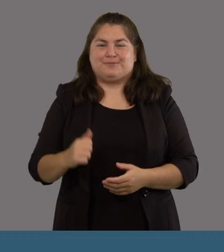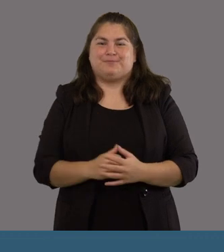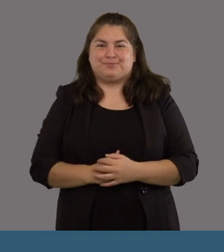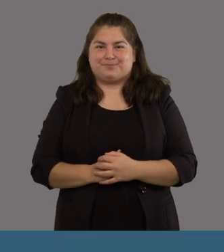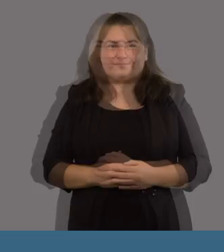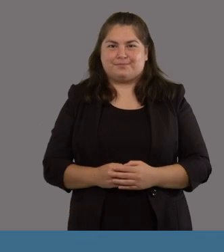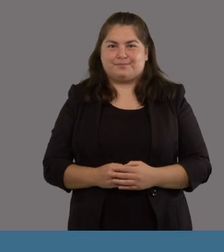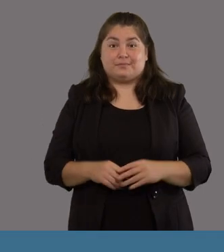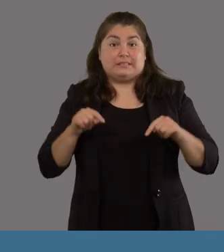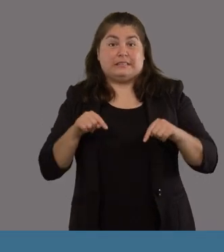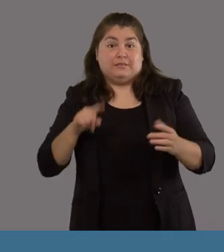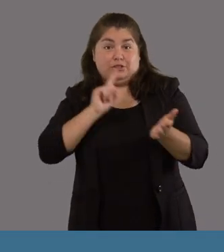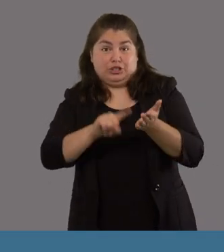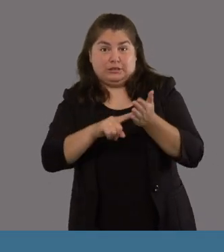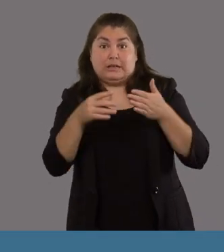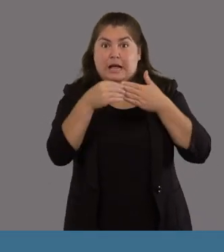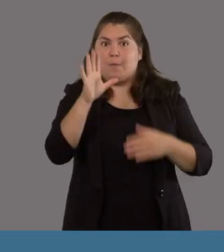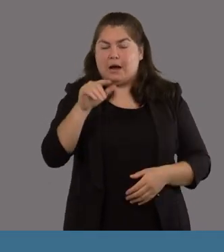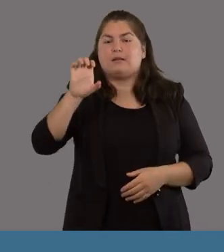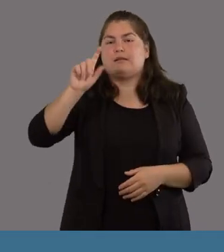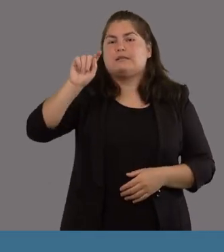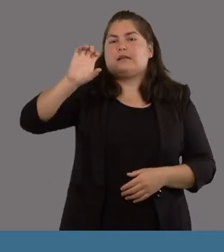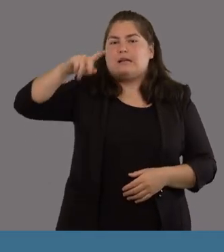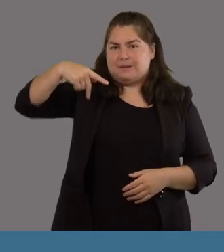This research was guided by Etuaptmumk,